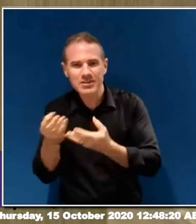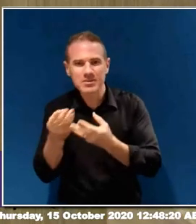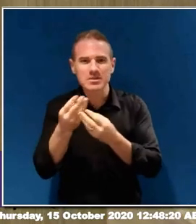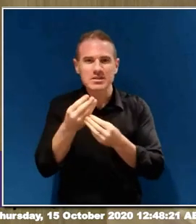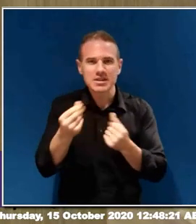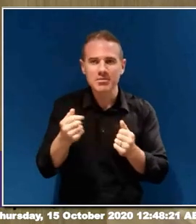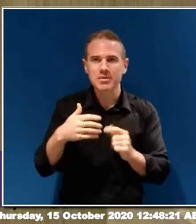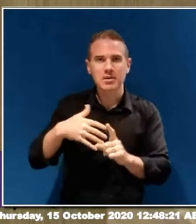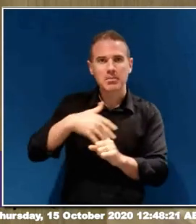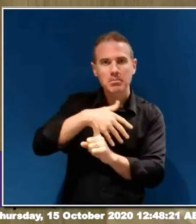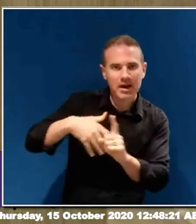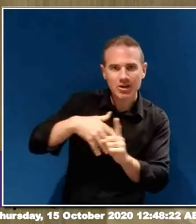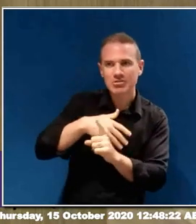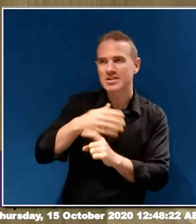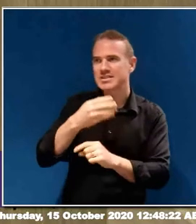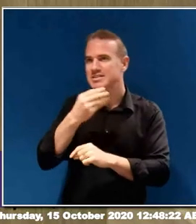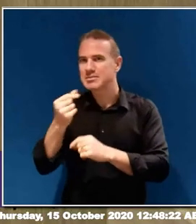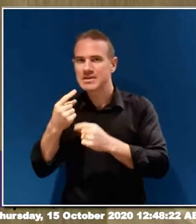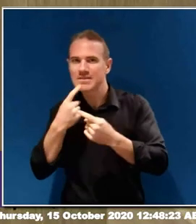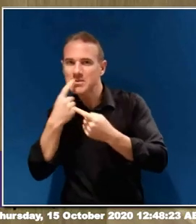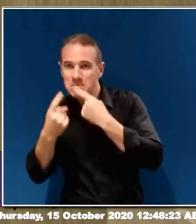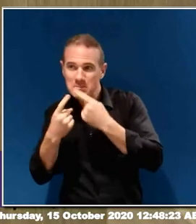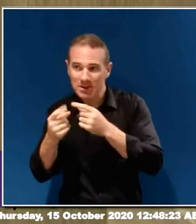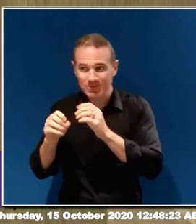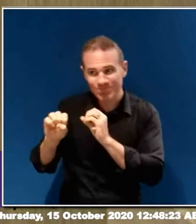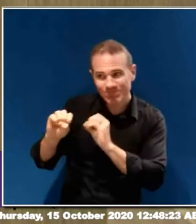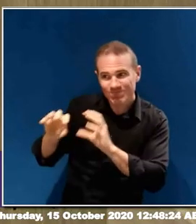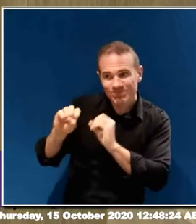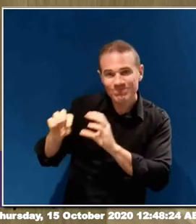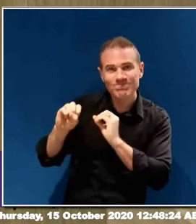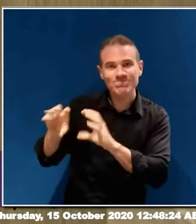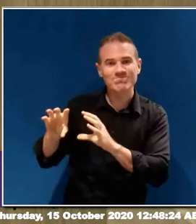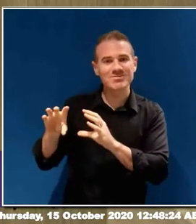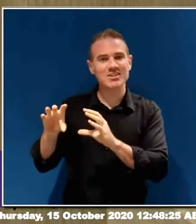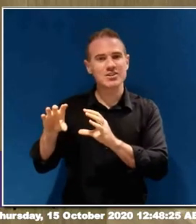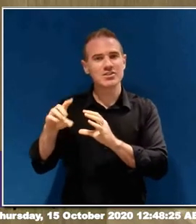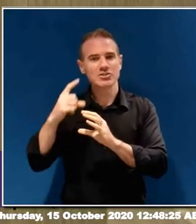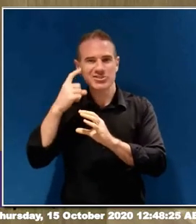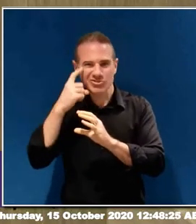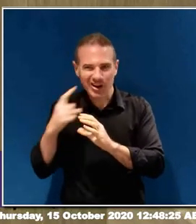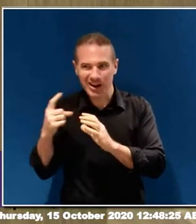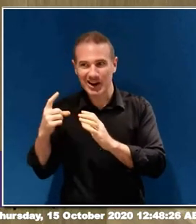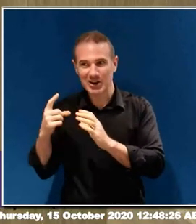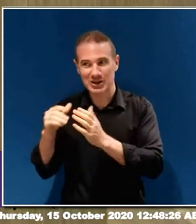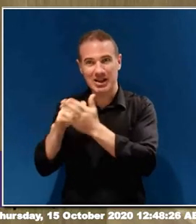a way of trying to manage that within their own school. Yes.